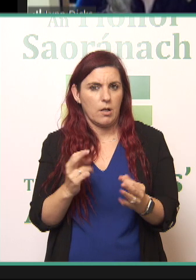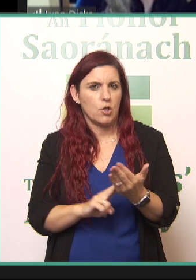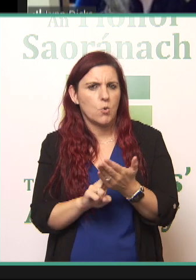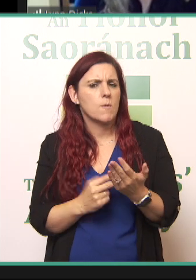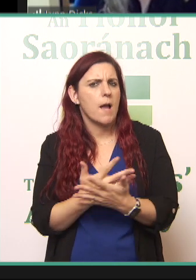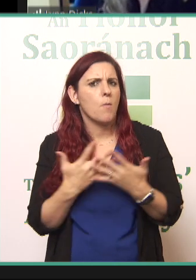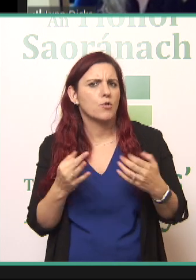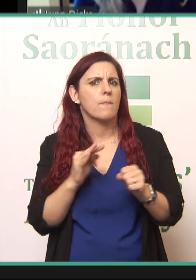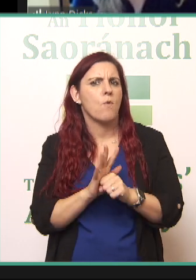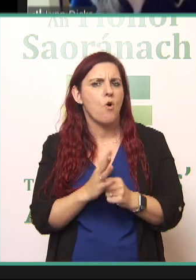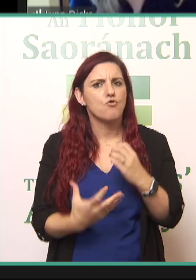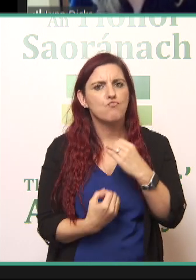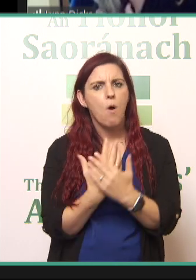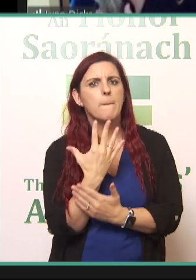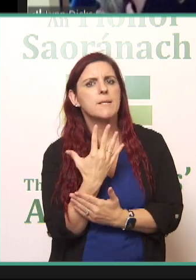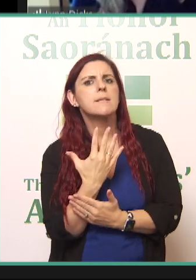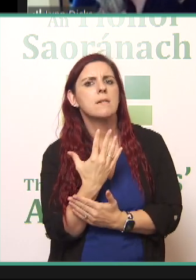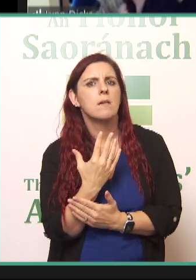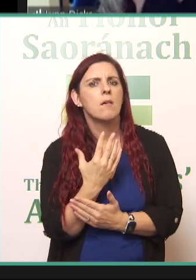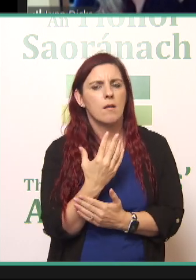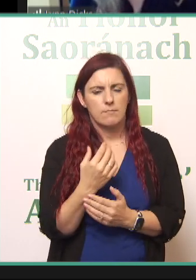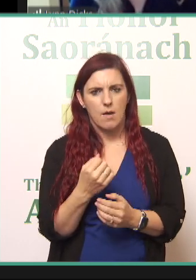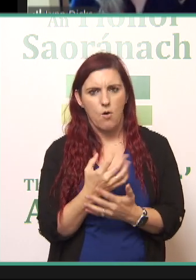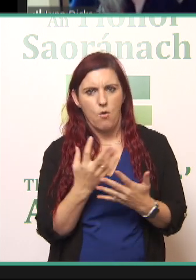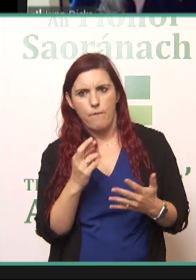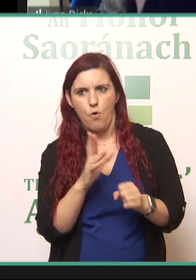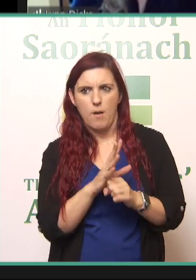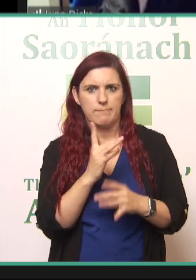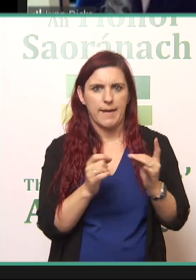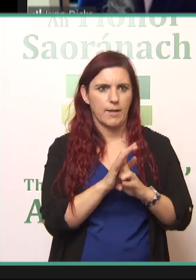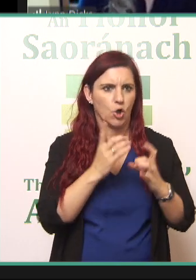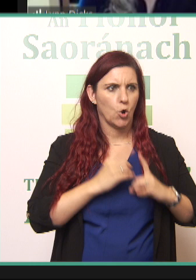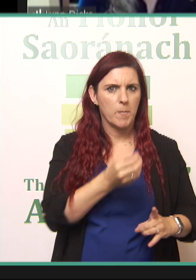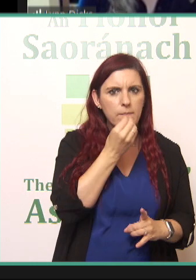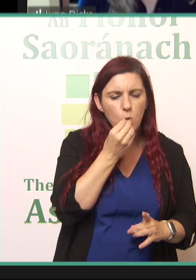being used for Crop Production for um human food and how much of it is actually being dedicated